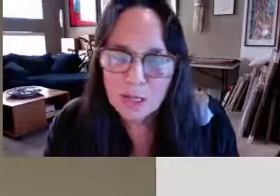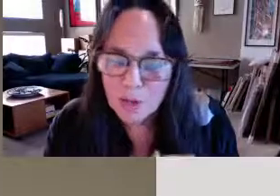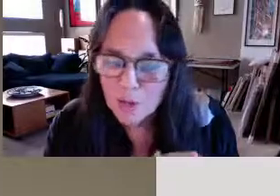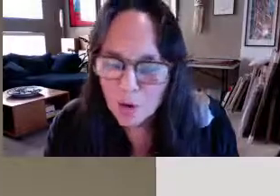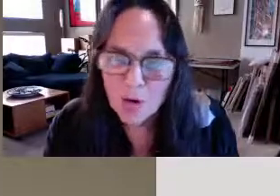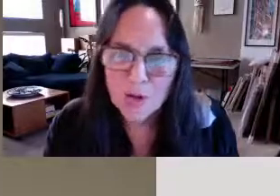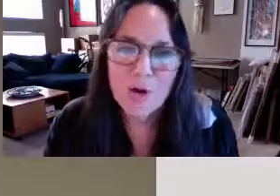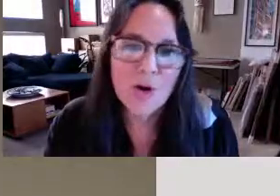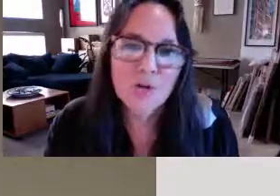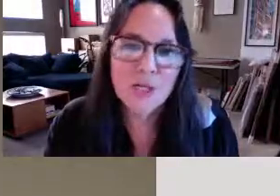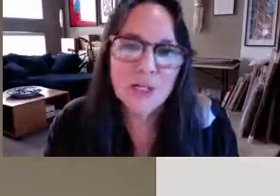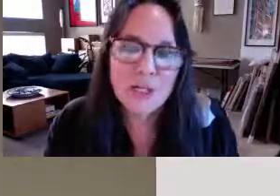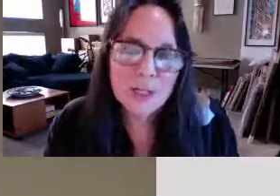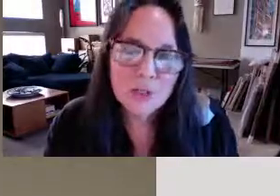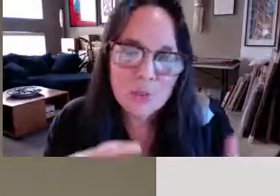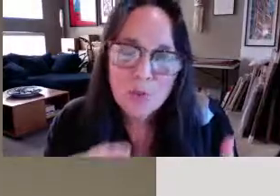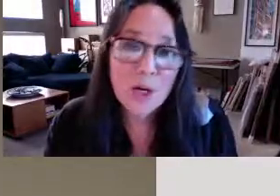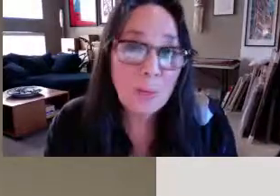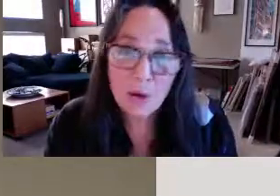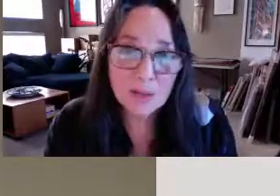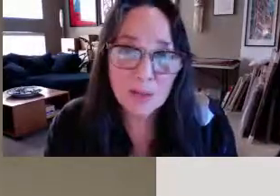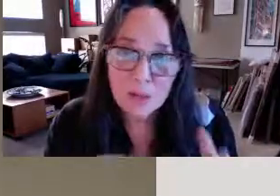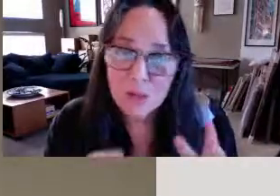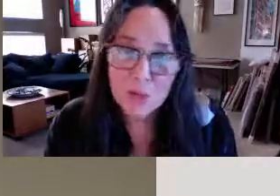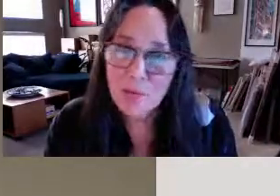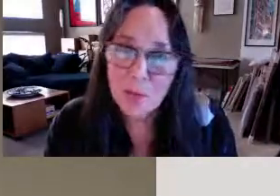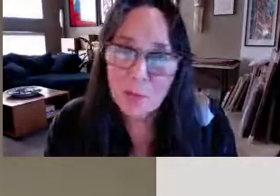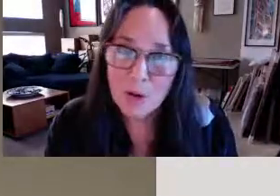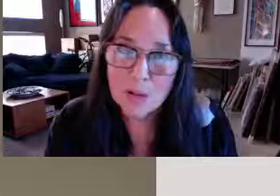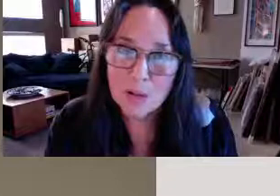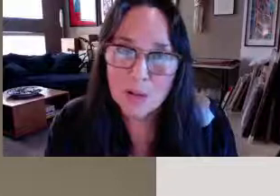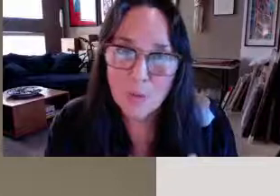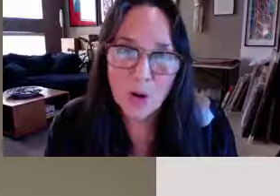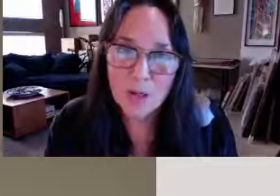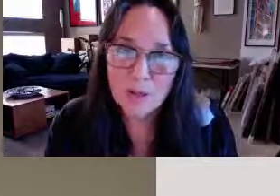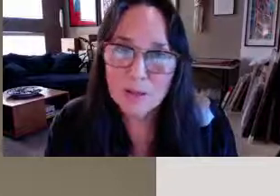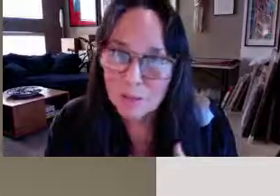on hard concrete , so when you wear moccasins should you ever wear moccasins and walk from